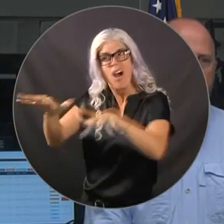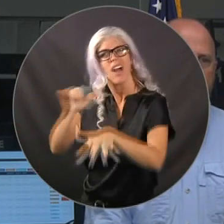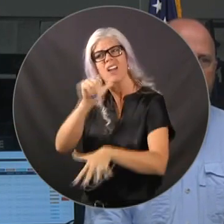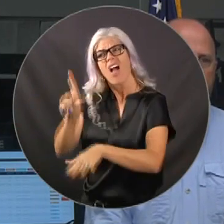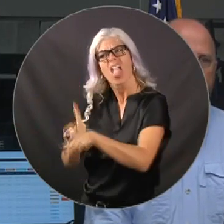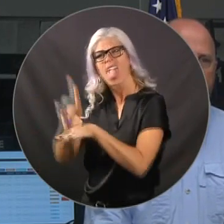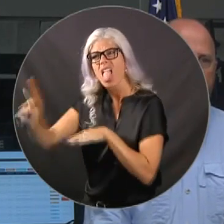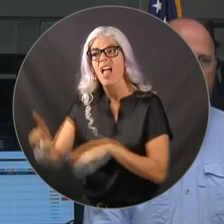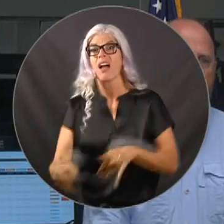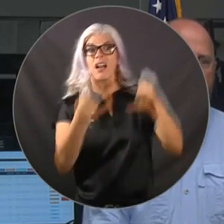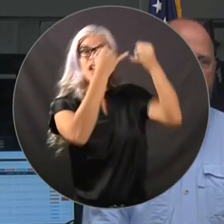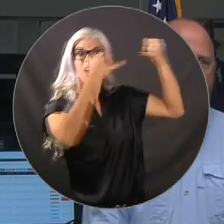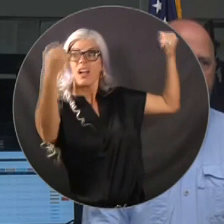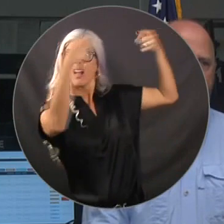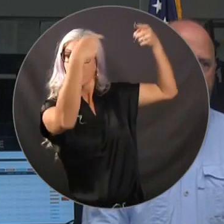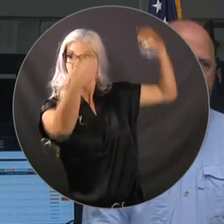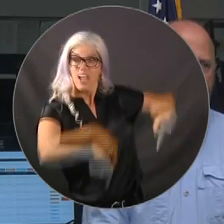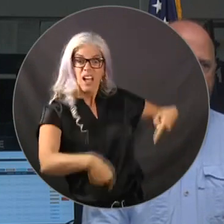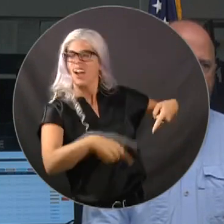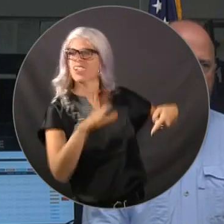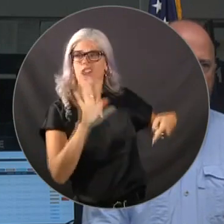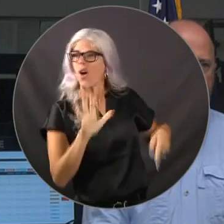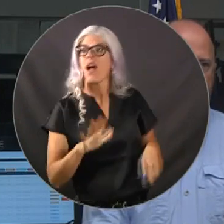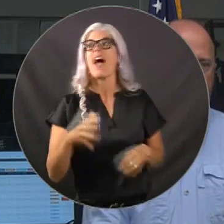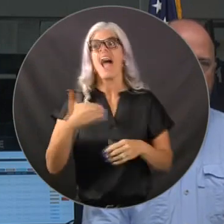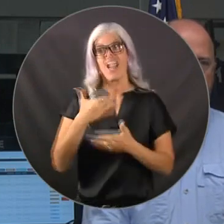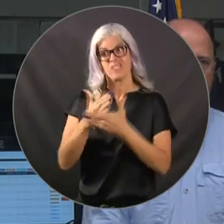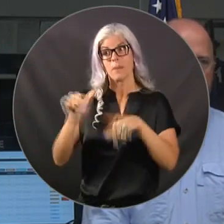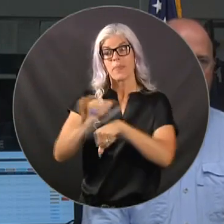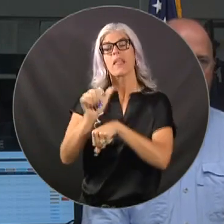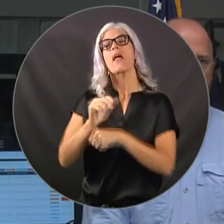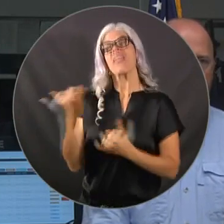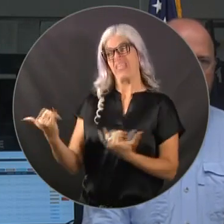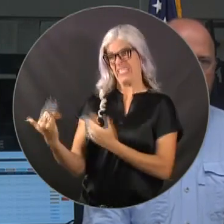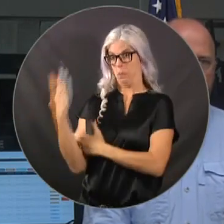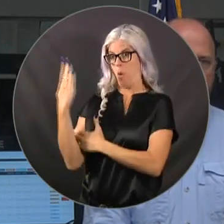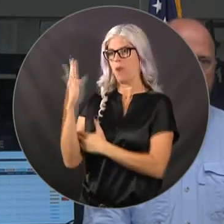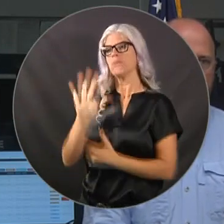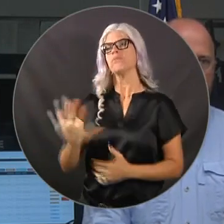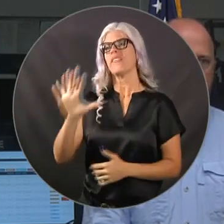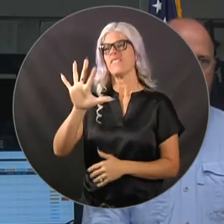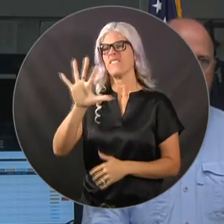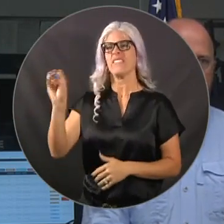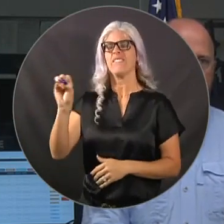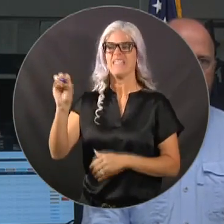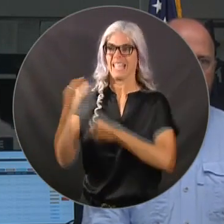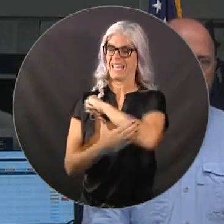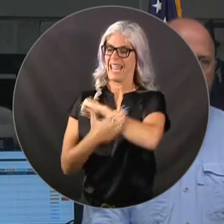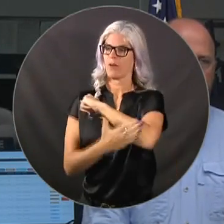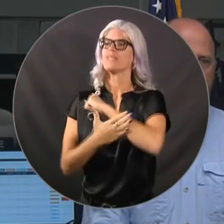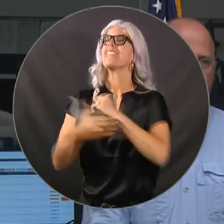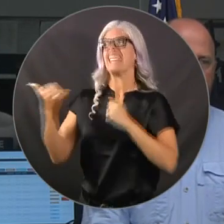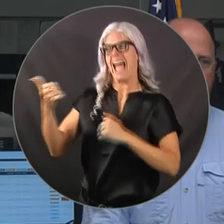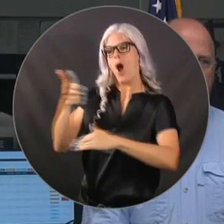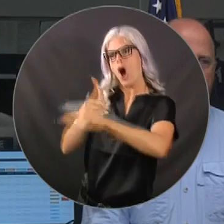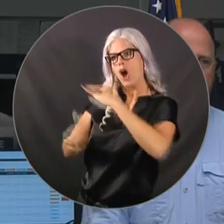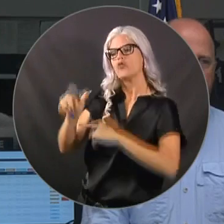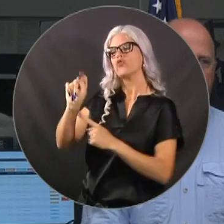this morning. More than 5 tropical storm warnings a continue to go down as th